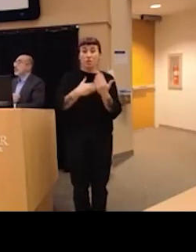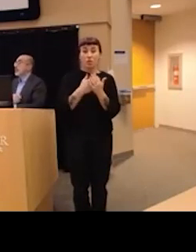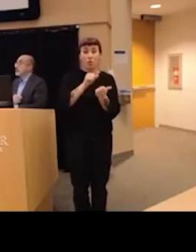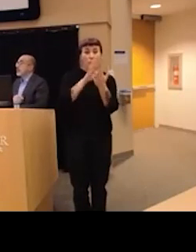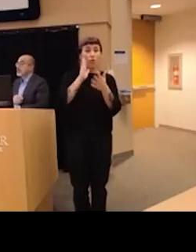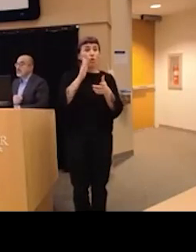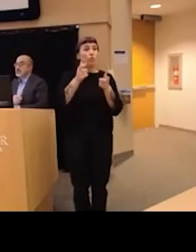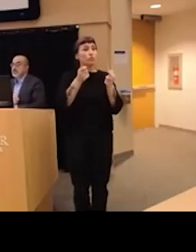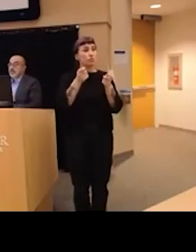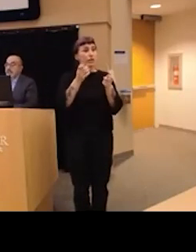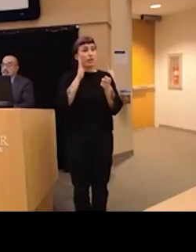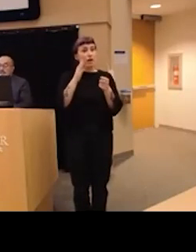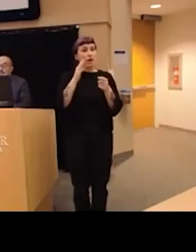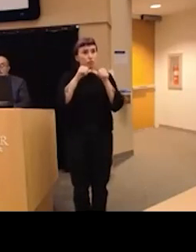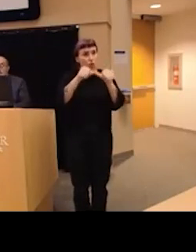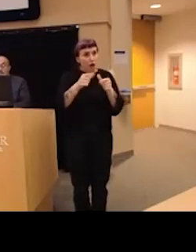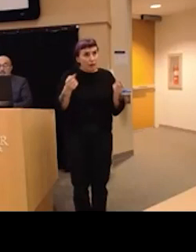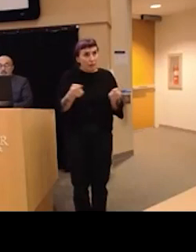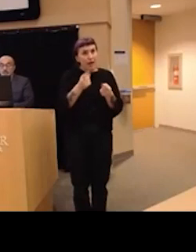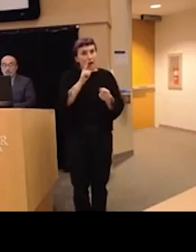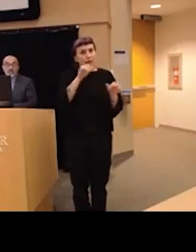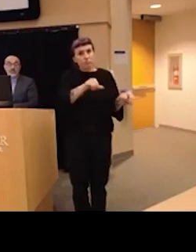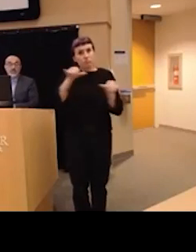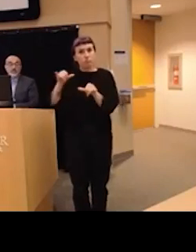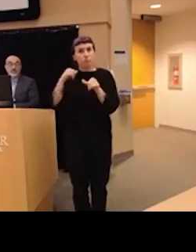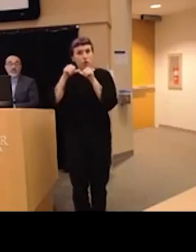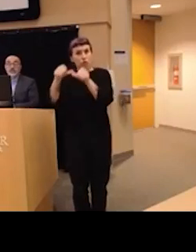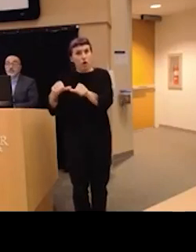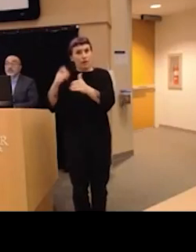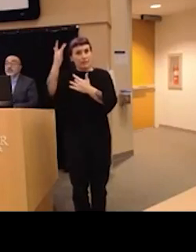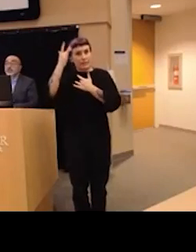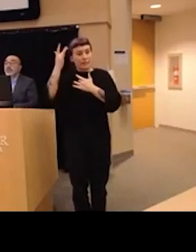chronic pain is a chronic disease um has really been endorsed and advocated for many years through